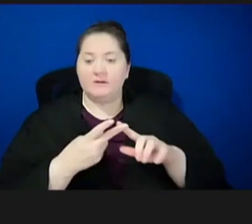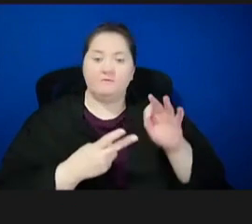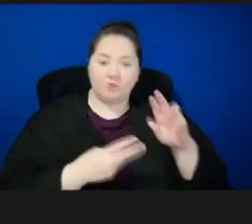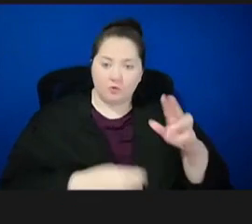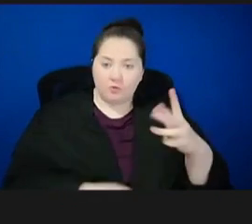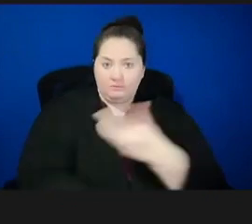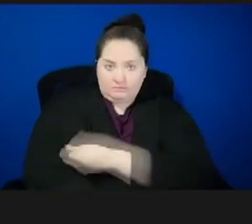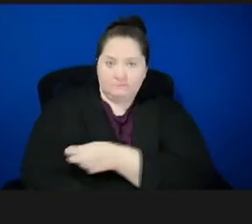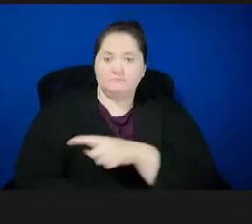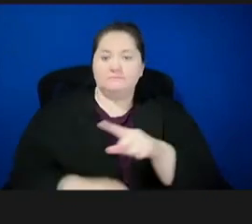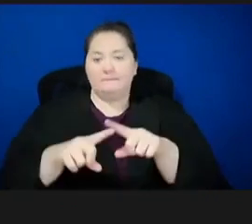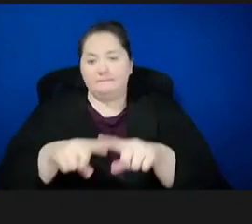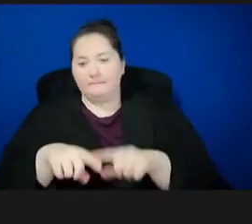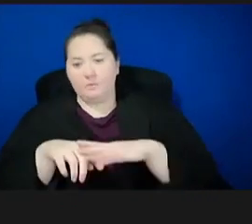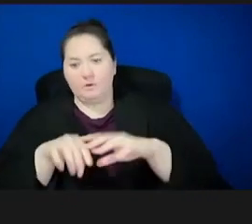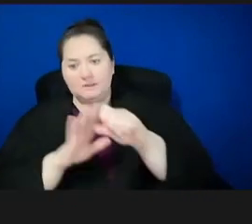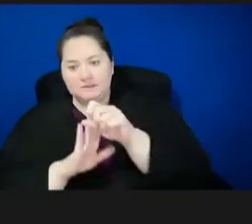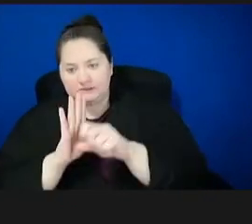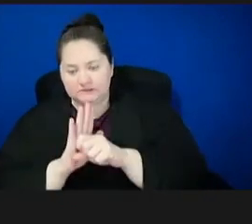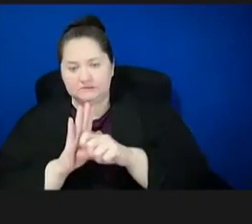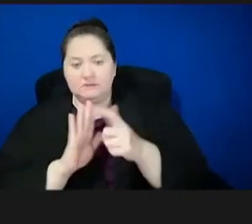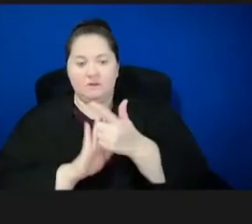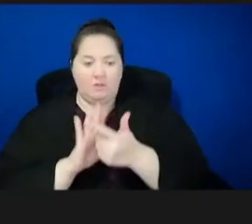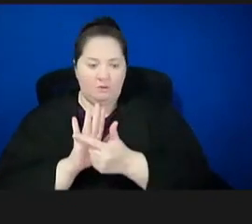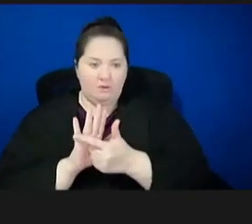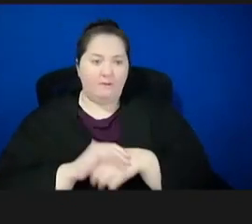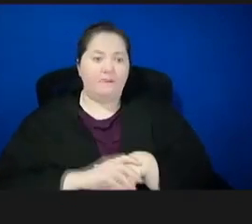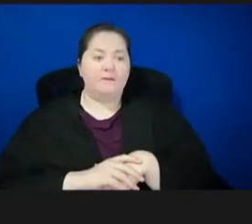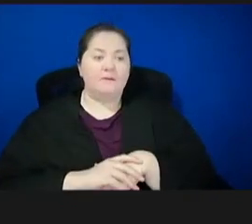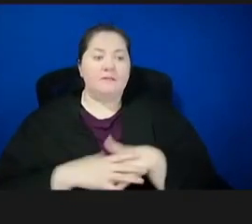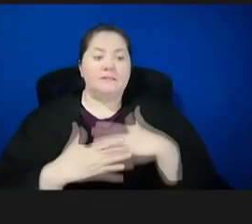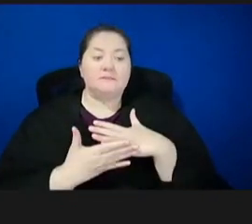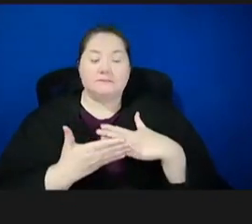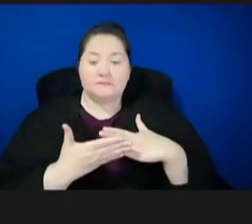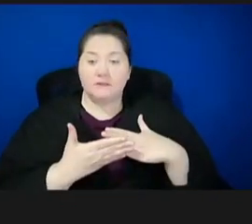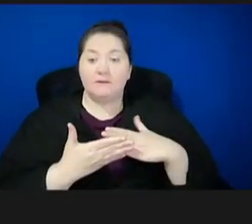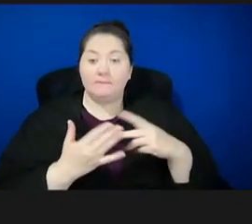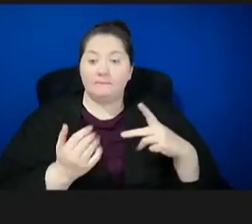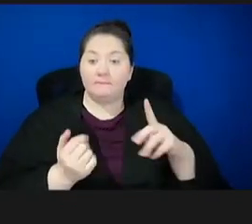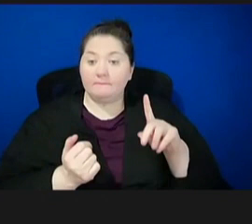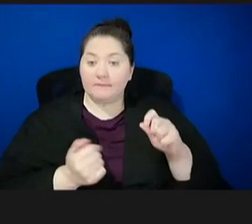by state law. And there were some pediatric care providers who were concerned, again, what I said